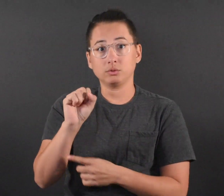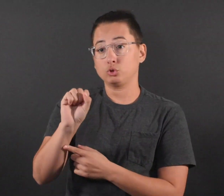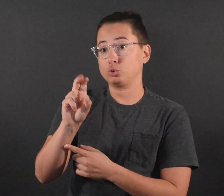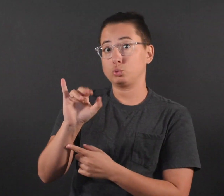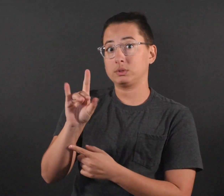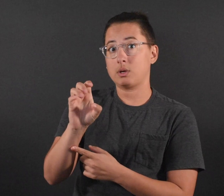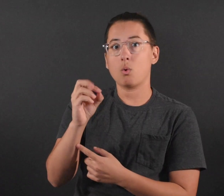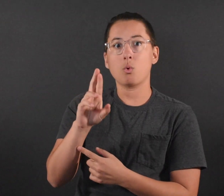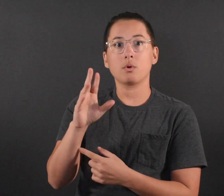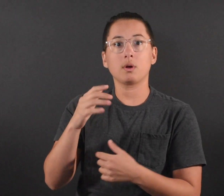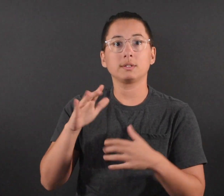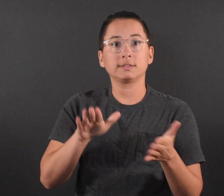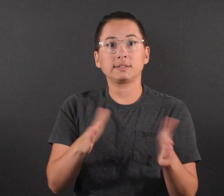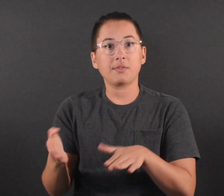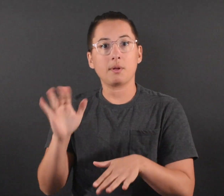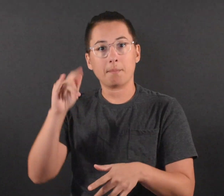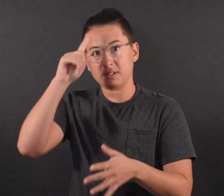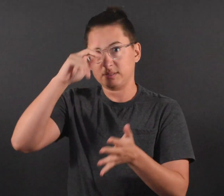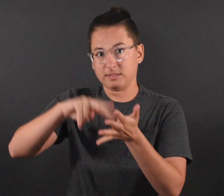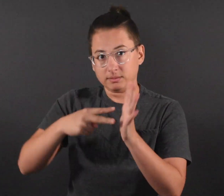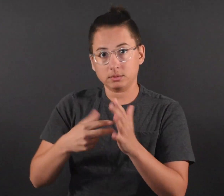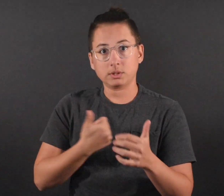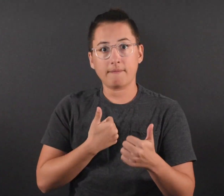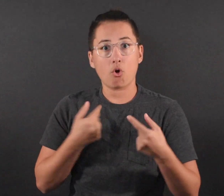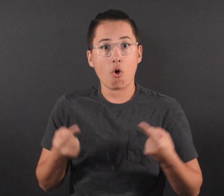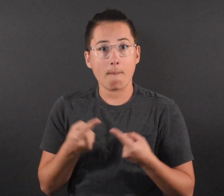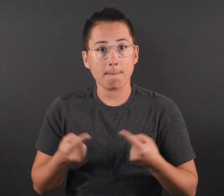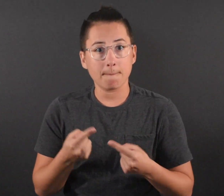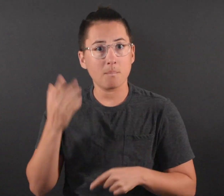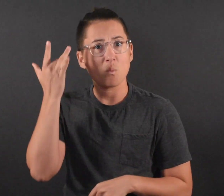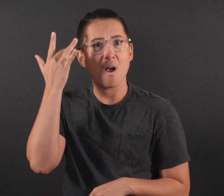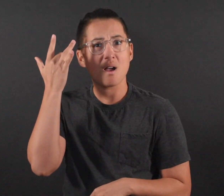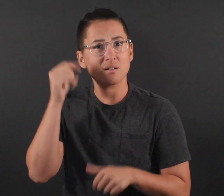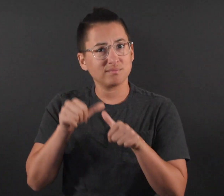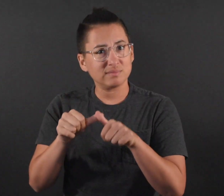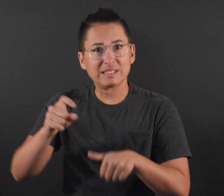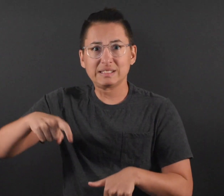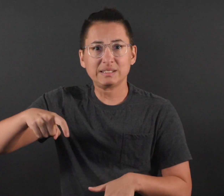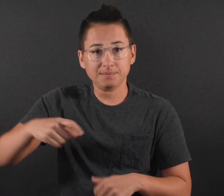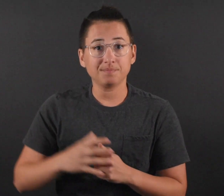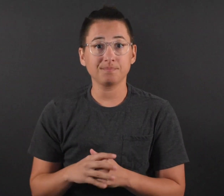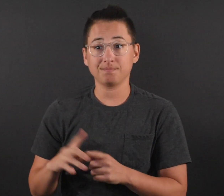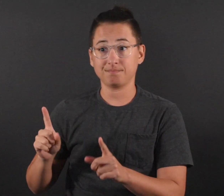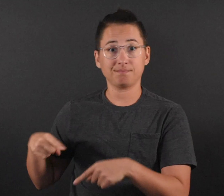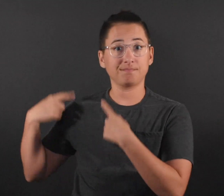988 support services as suicide, or death by intentional self-harm, has been steadily rising